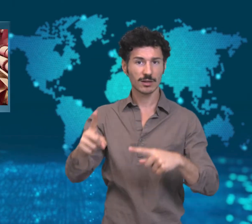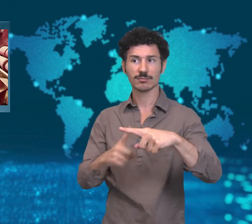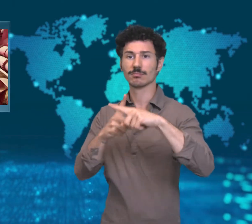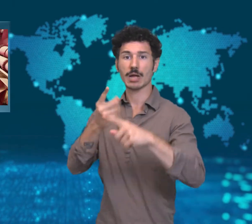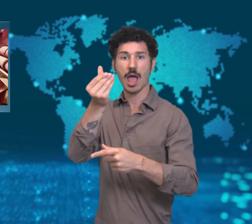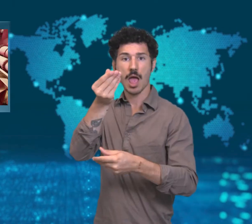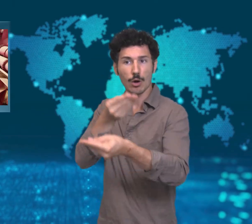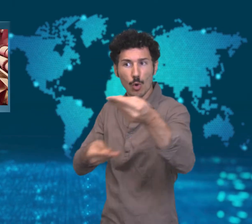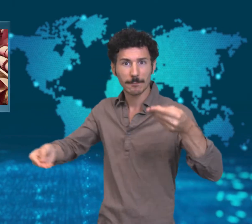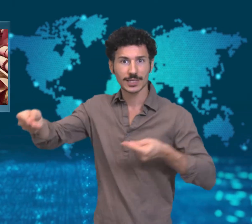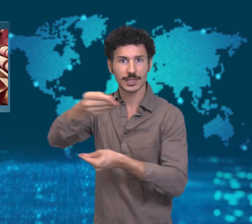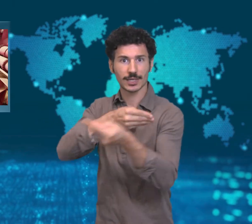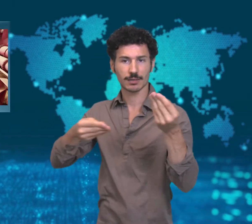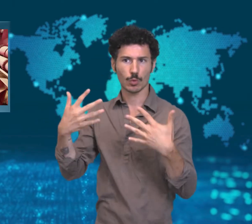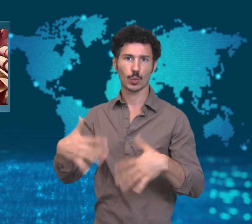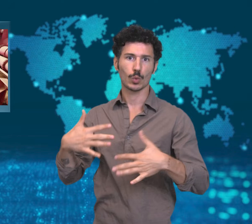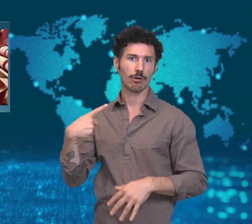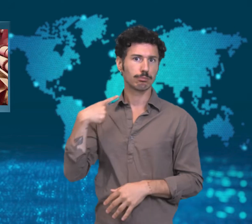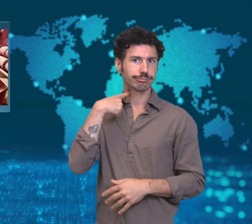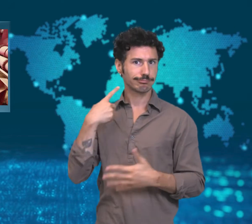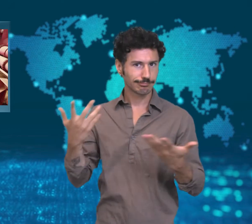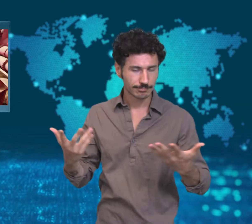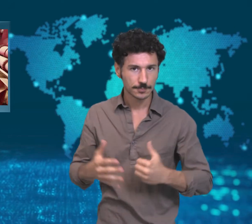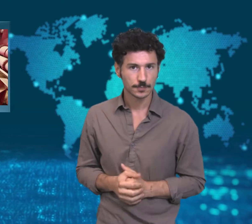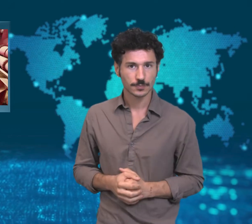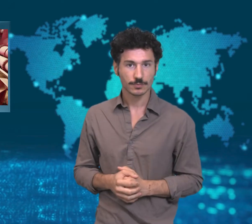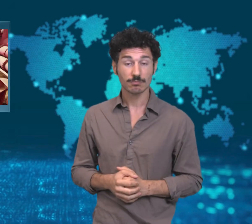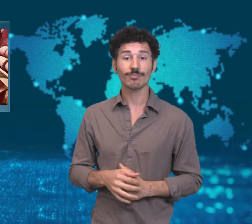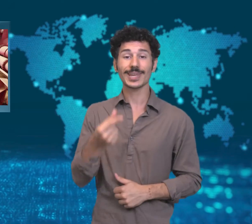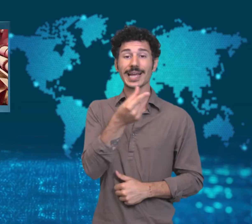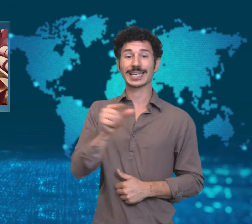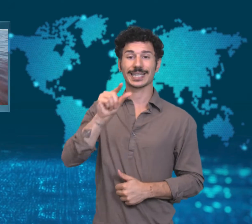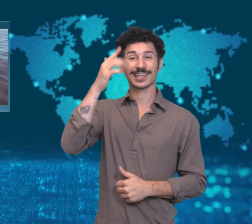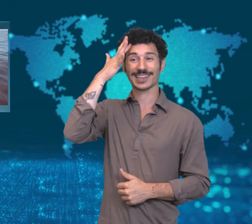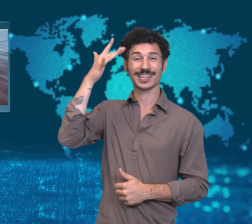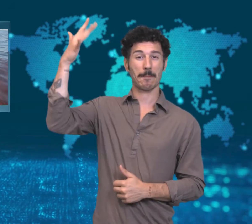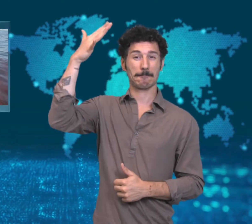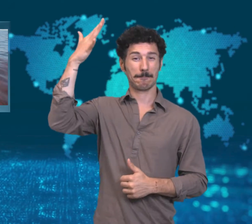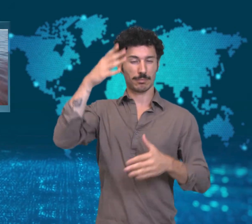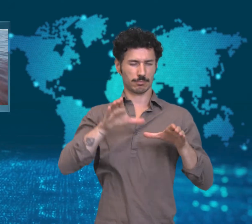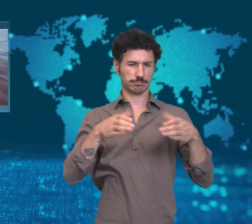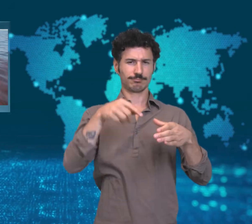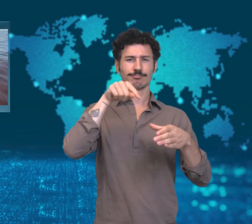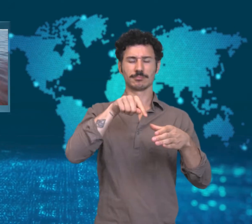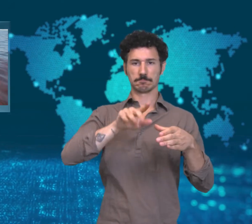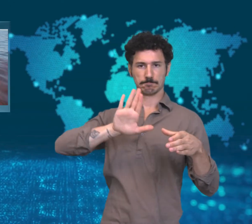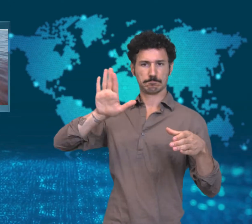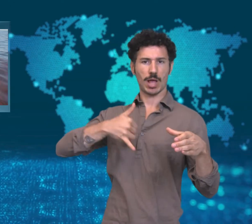so it would be an environmental and economic catastrophe